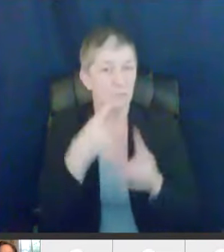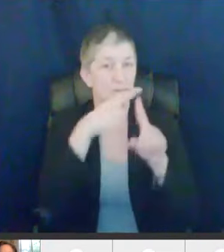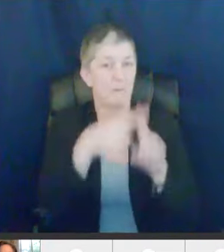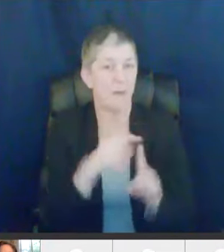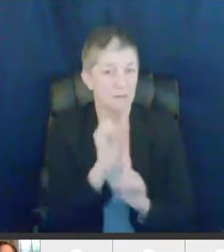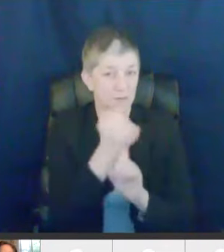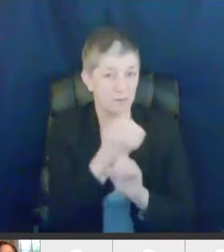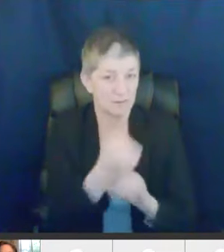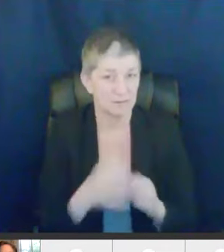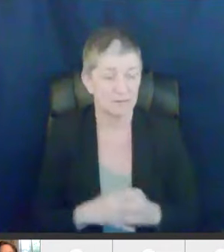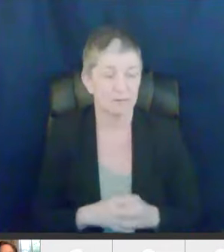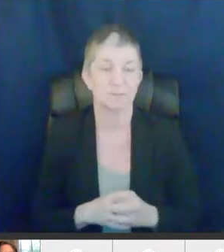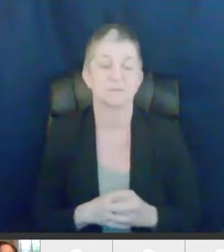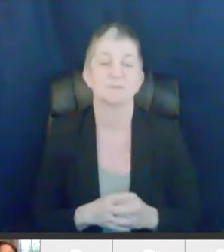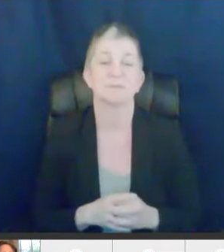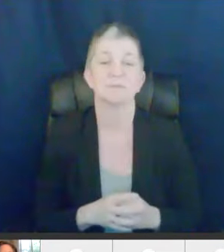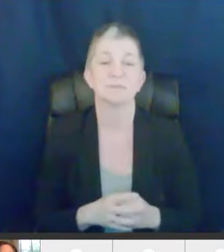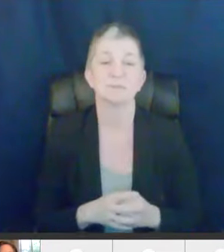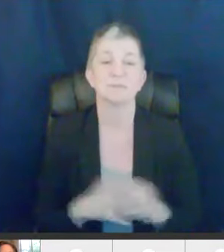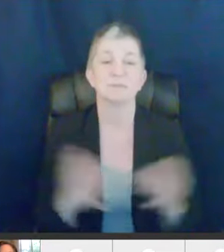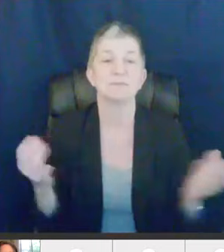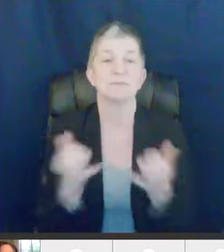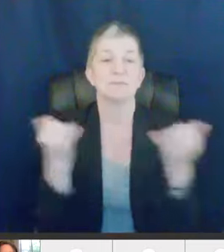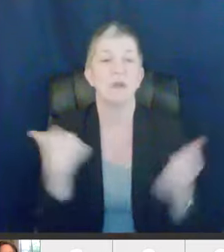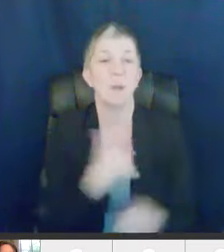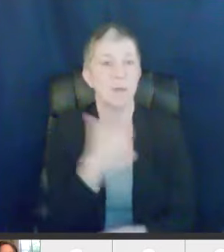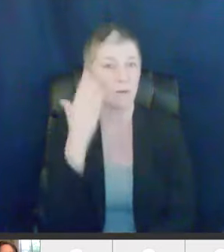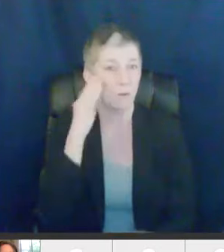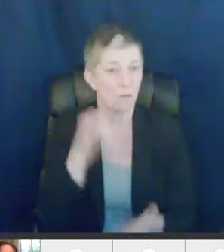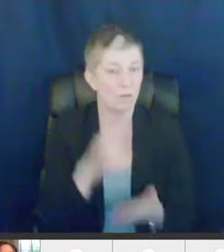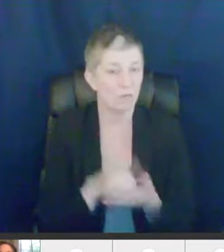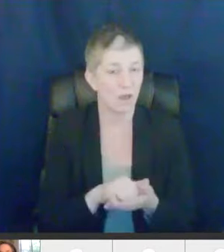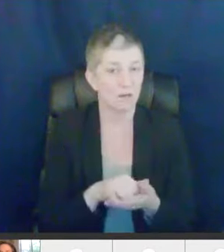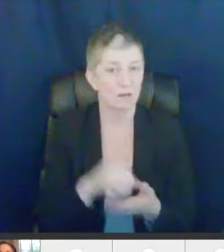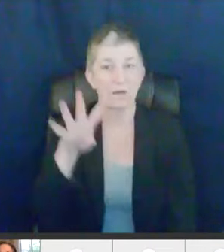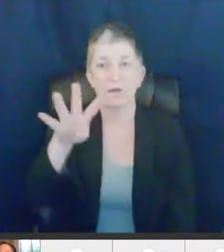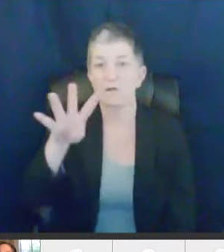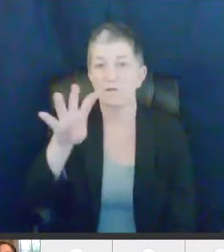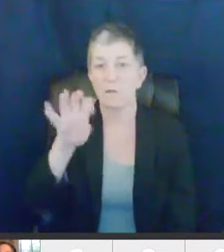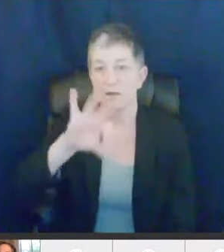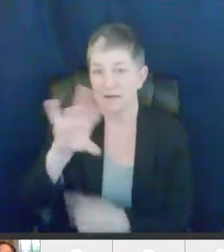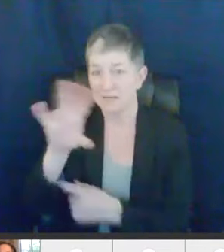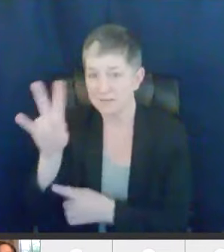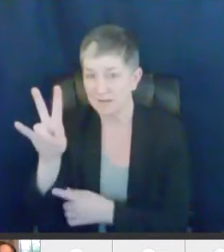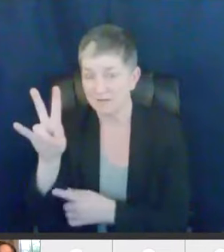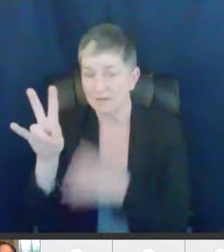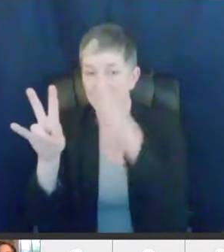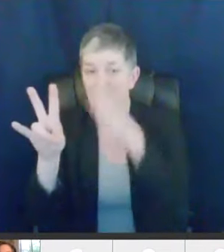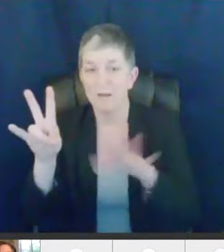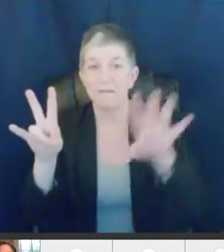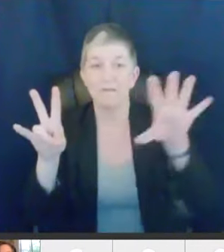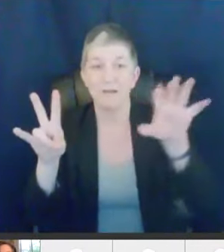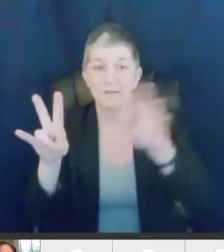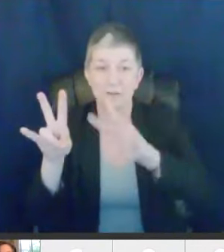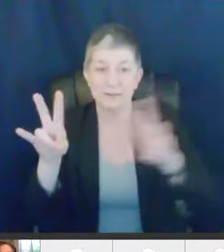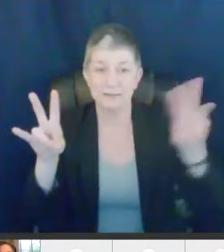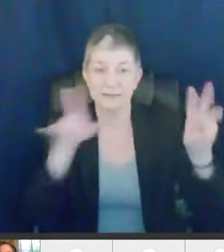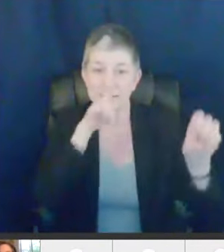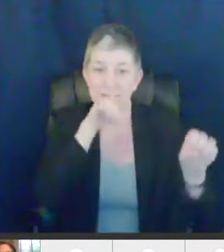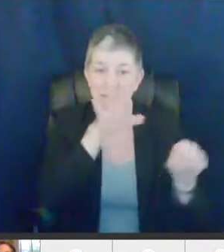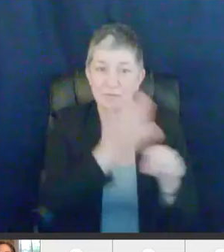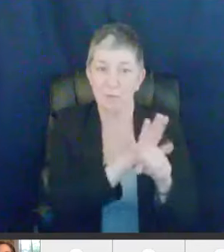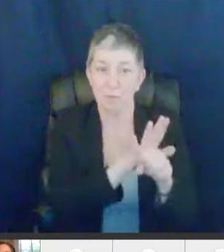we now know that 497 of our 566 confirmed positive deaths of Montgomery